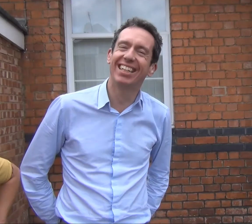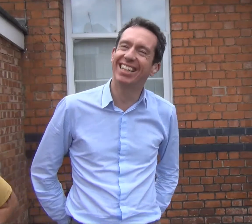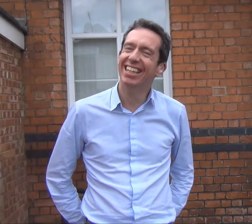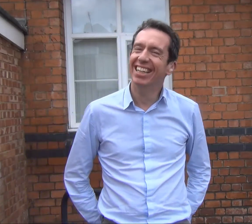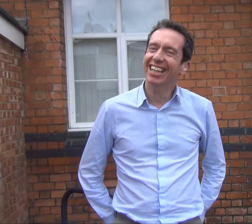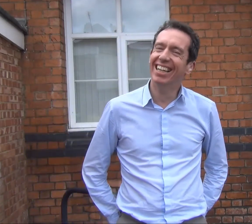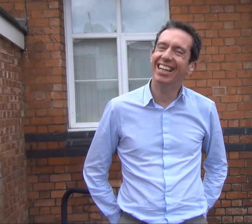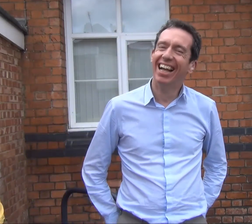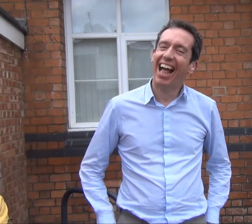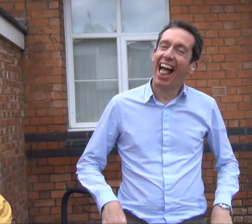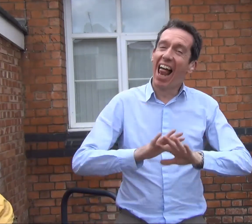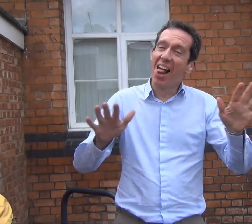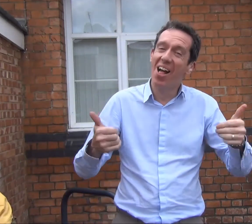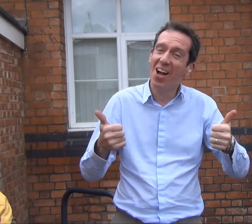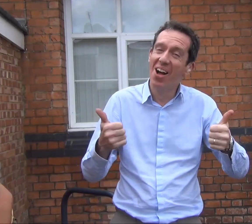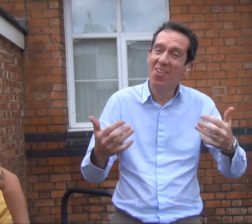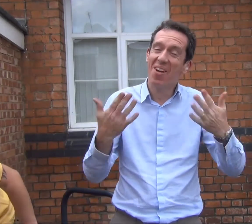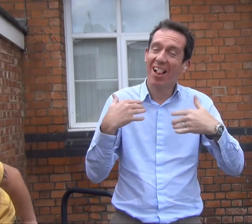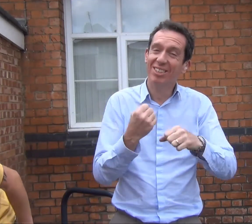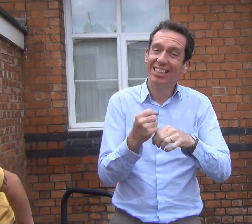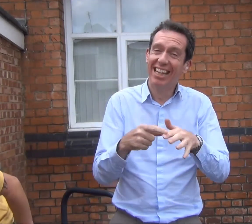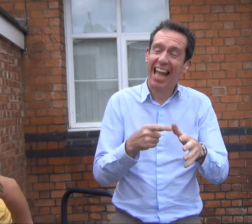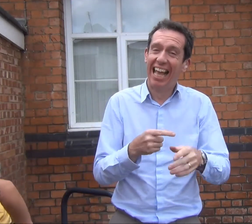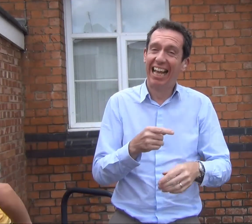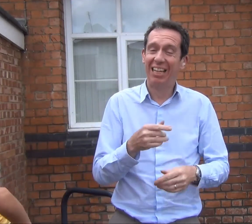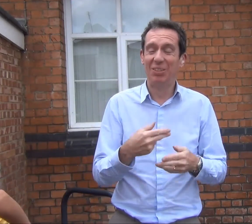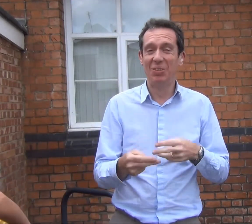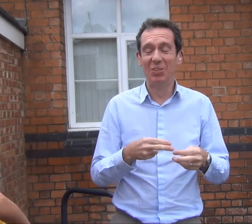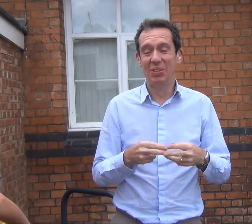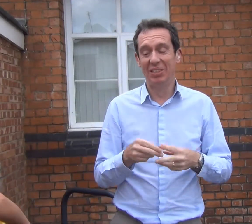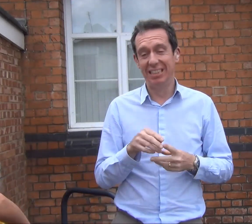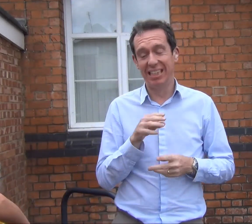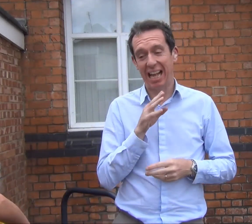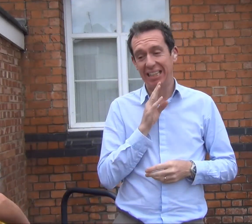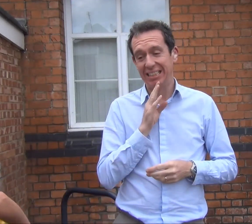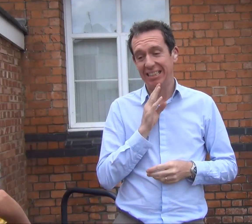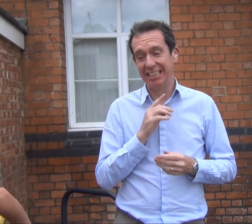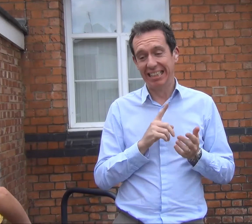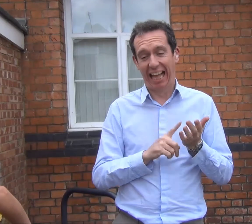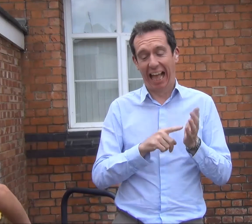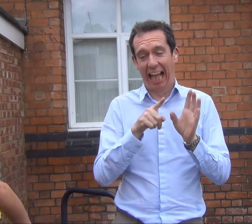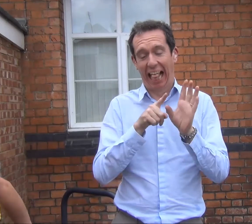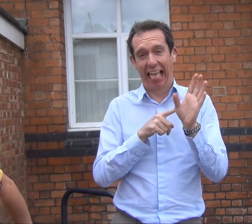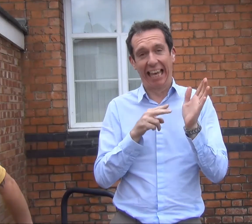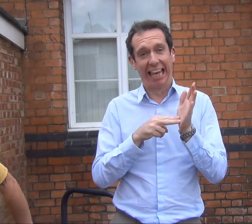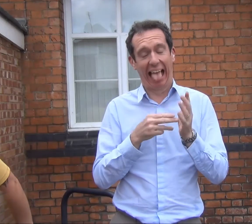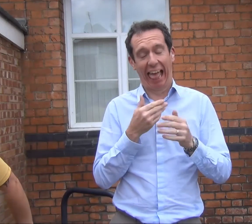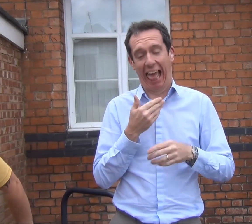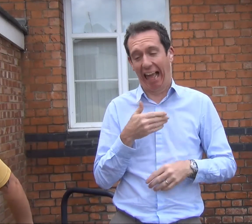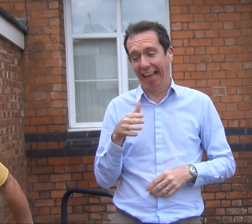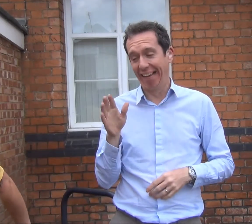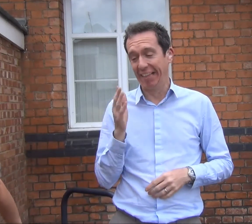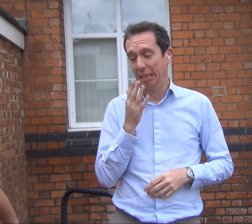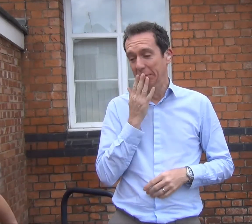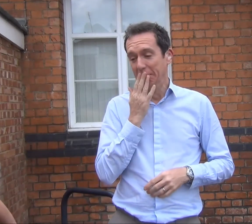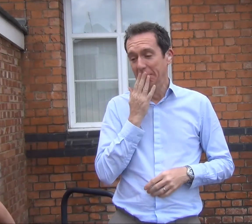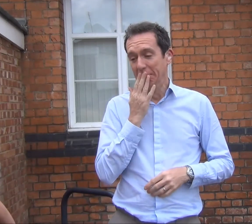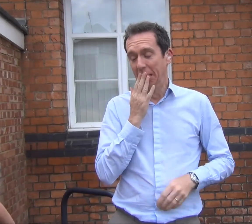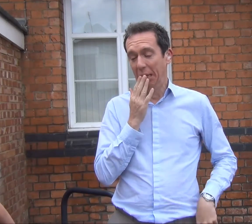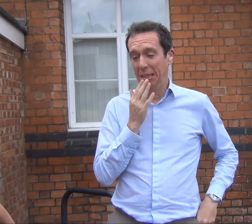Hello and welcome to the GDA news. It has been sad, as Lyn, oh Lyn, has left, oh!